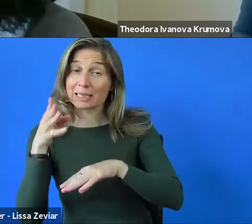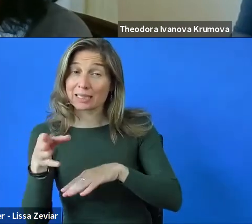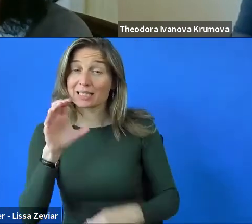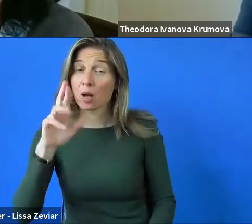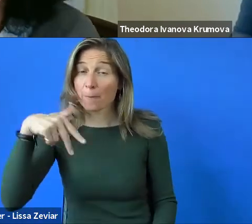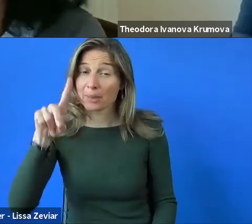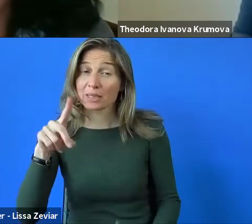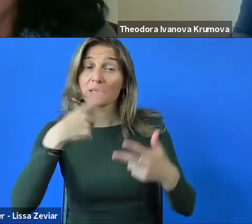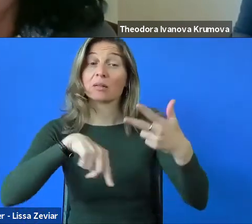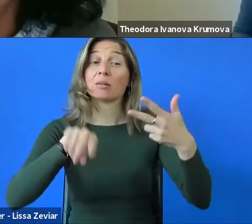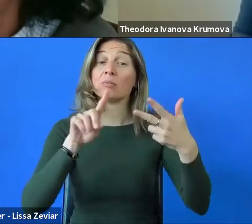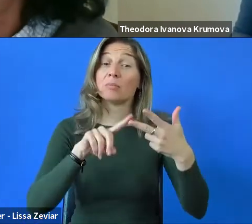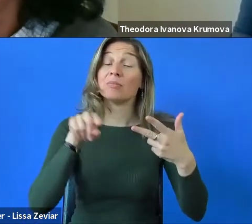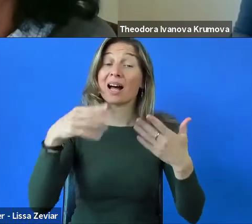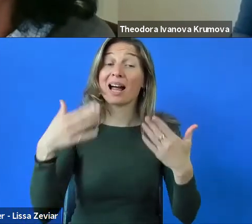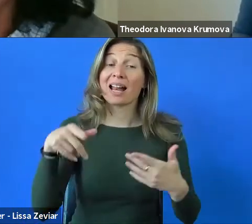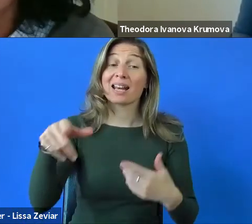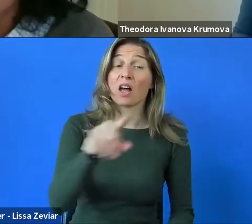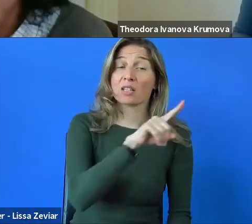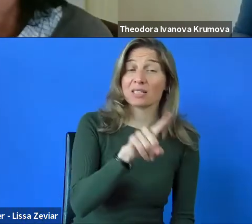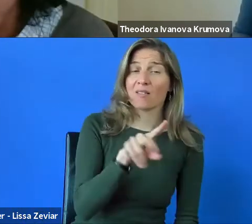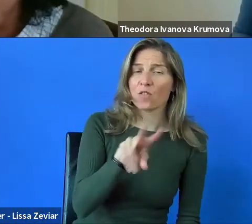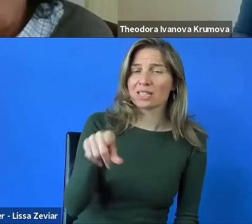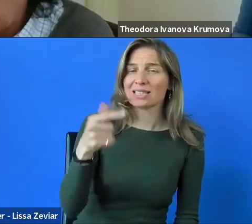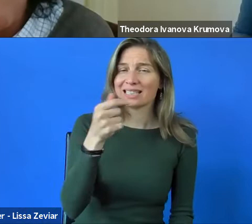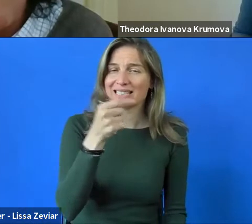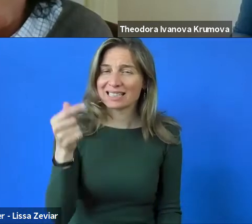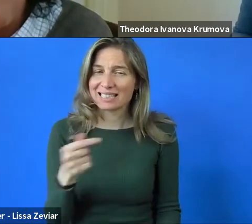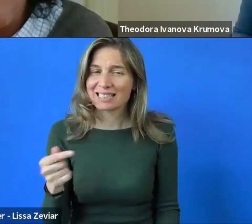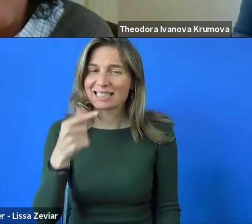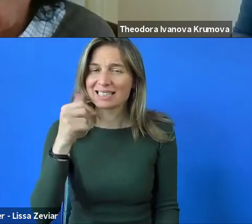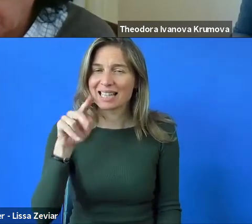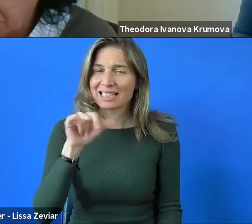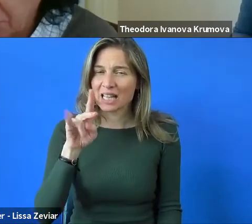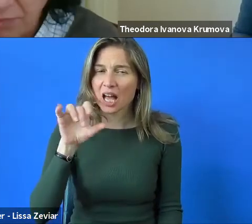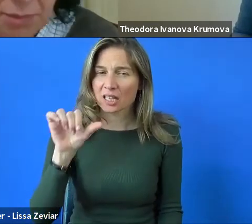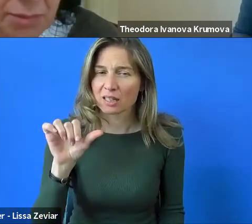and the case Z vs. Tanzania, but other colleagues will depen more